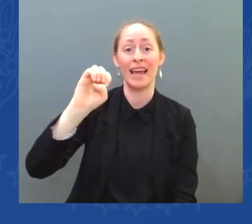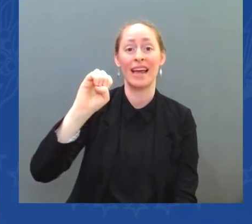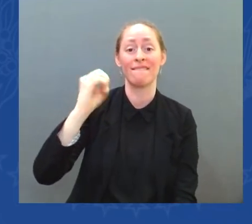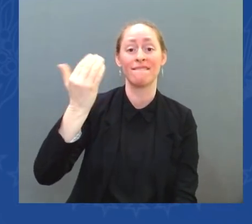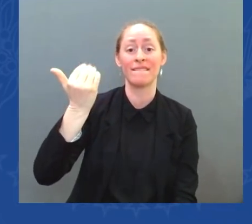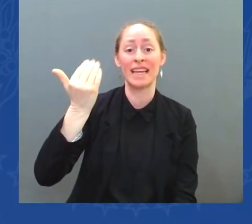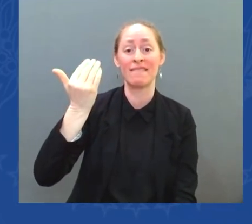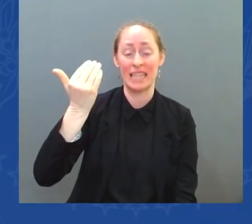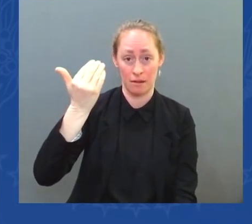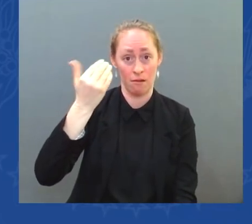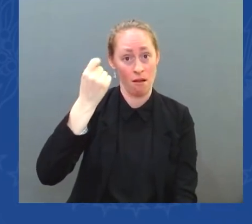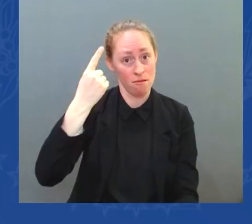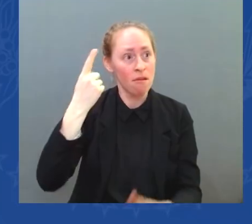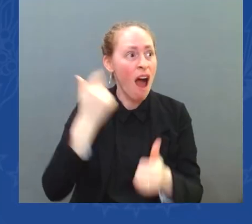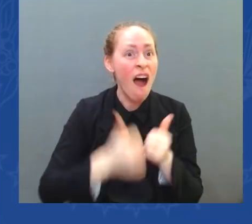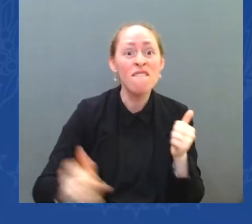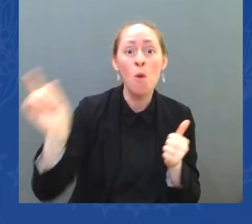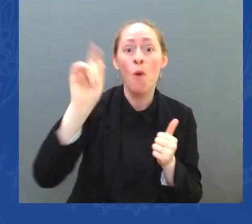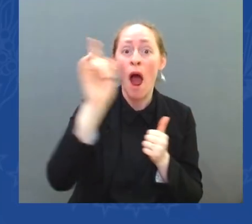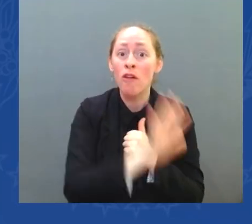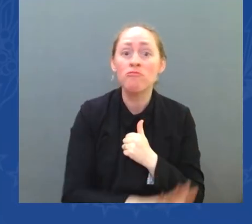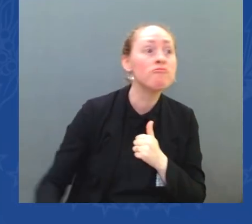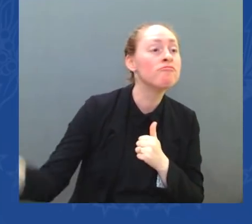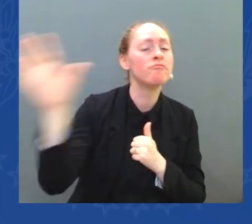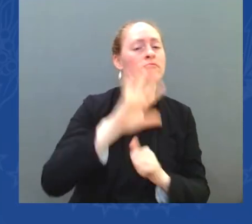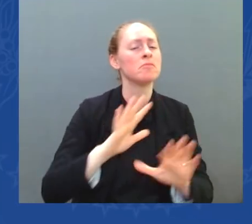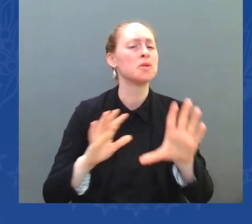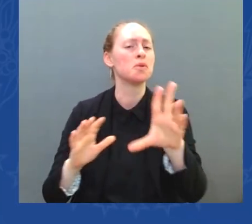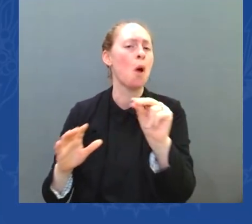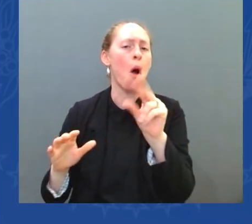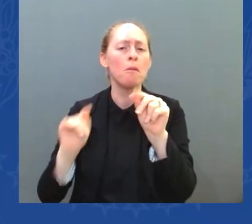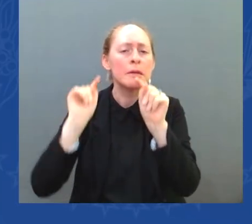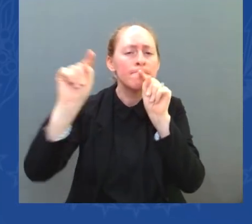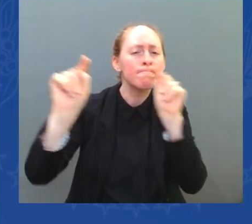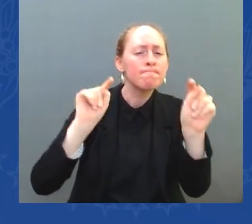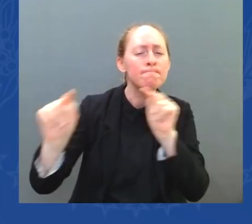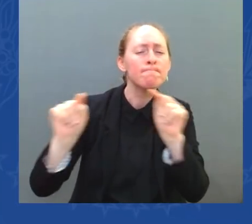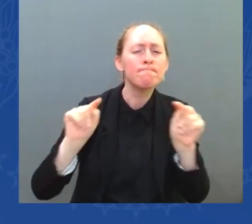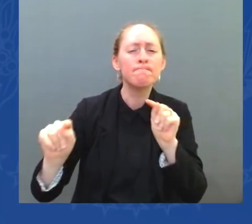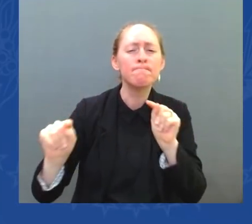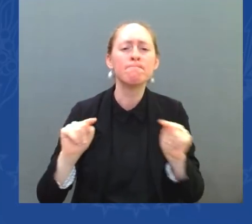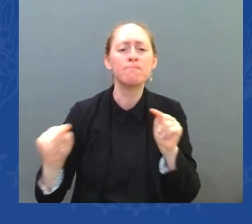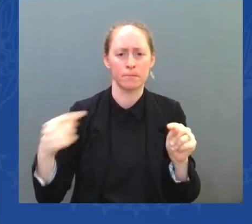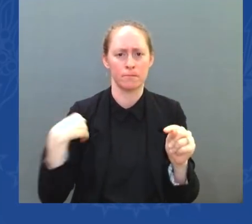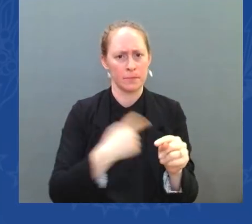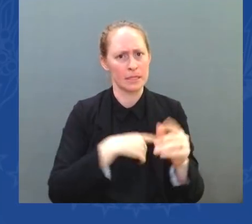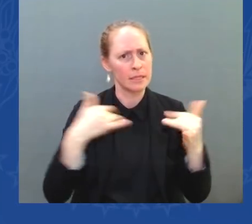to build biofuel infrastructure of the future -- things like blend pump -- blender pumps, the gas pumps